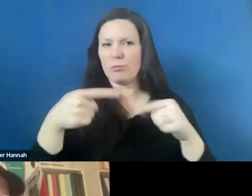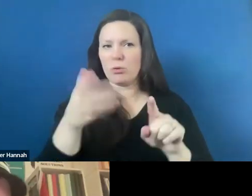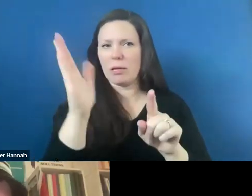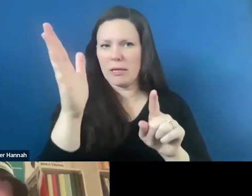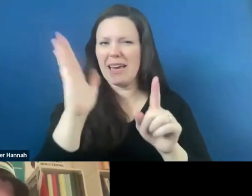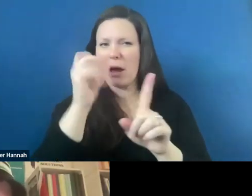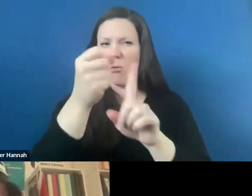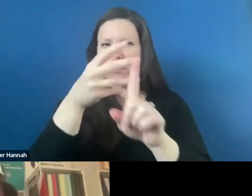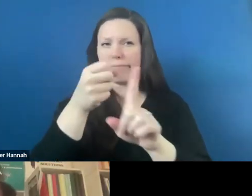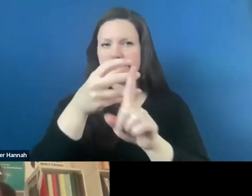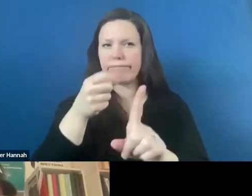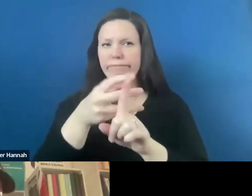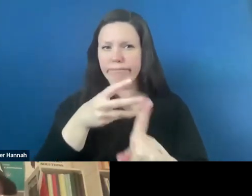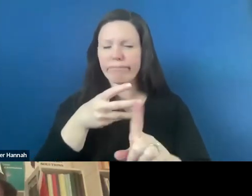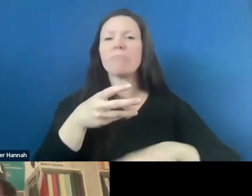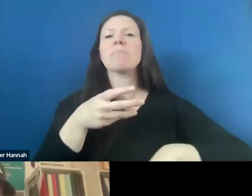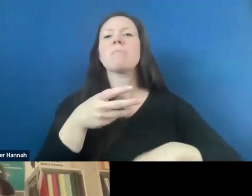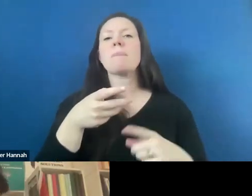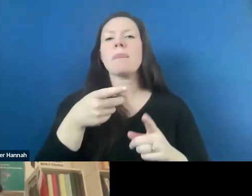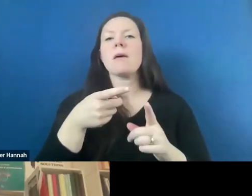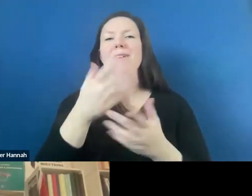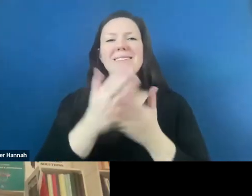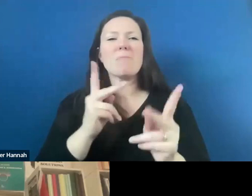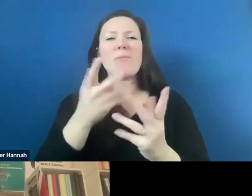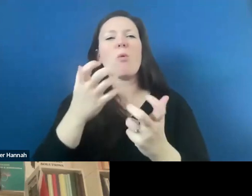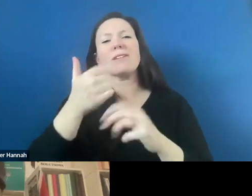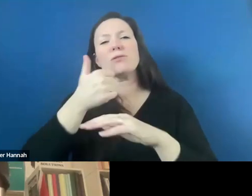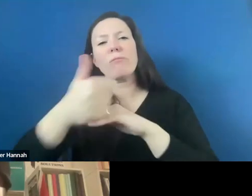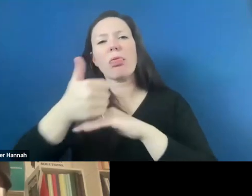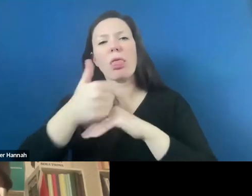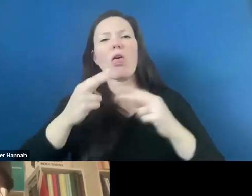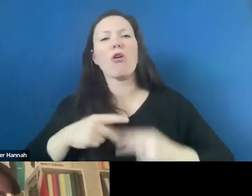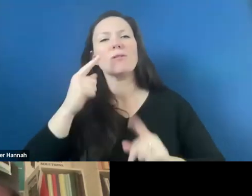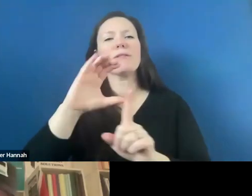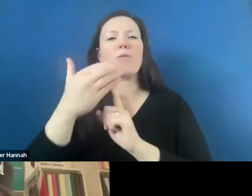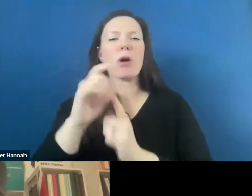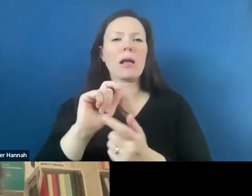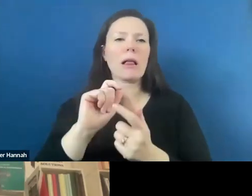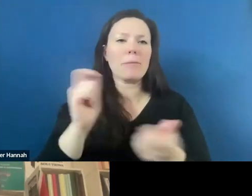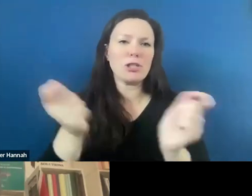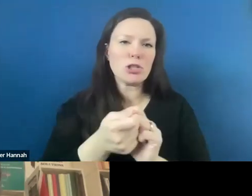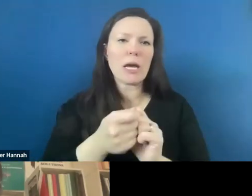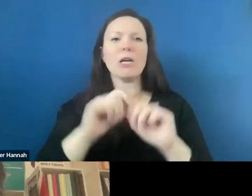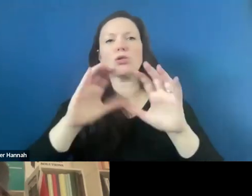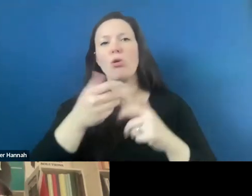blames the climate crisis on human activity generally. Whereas Capitalocene asserts the fact that this is an era